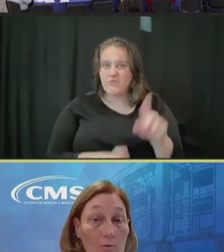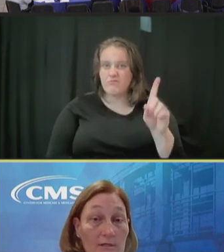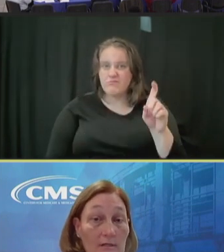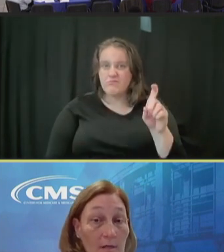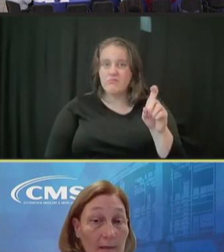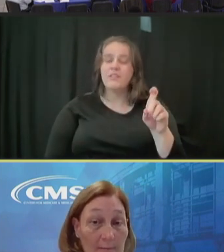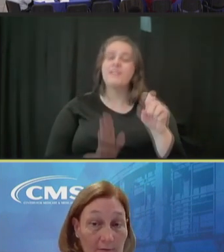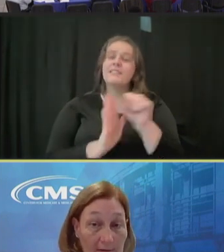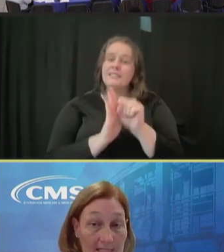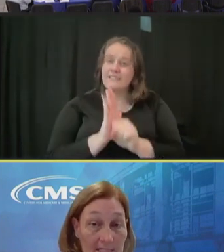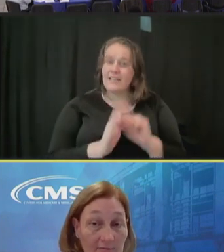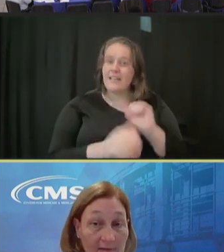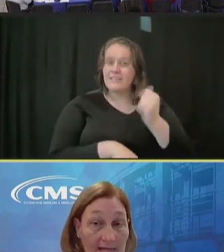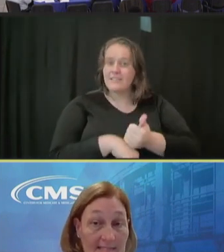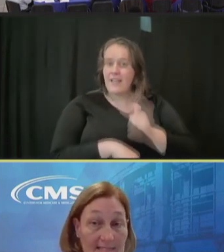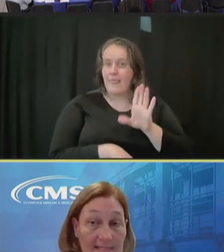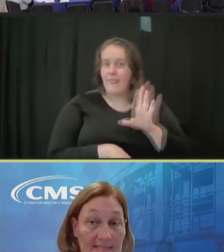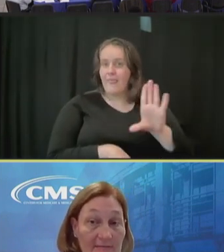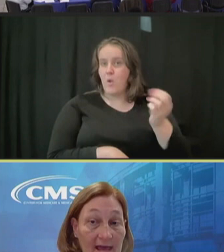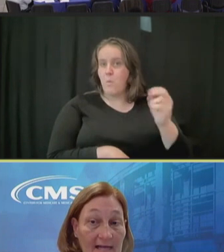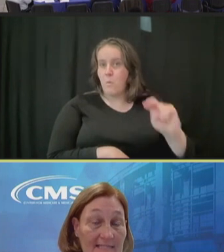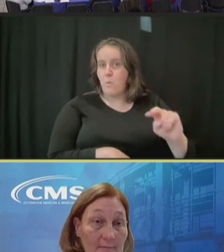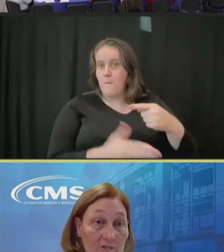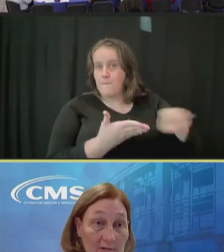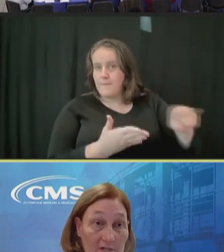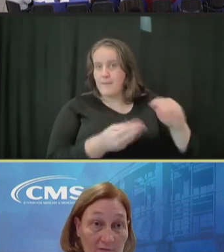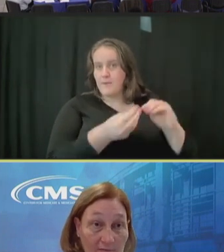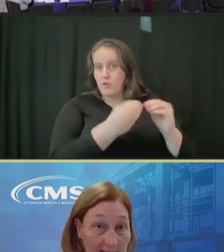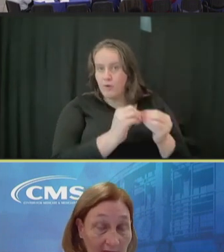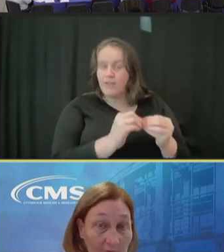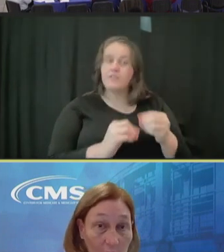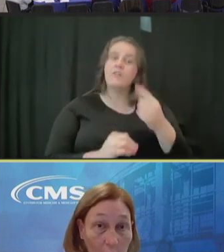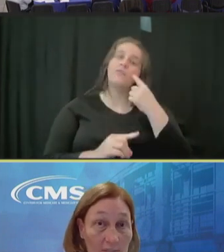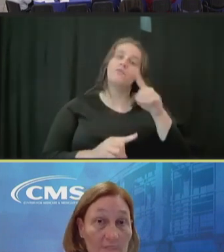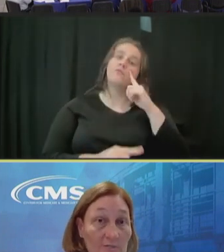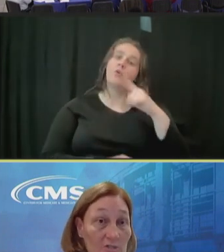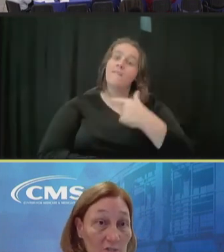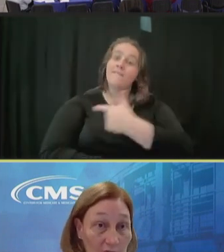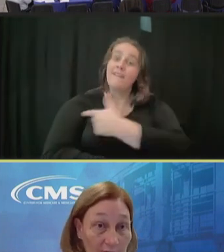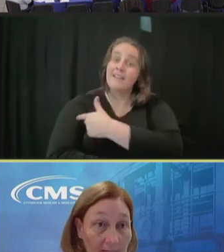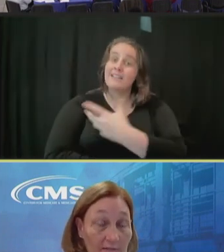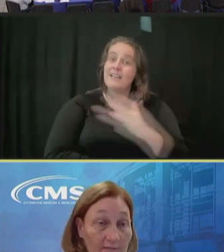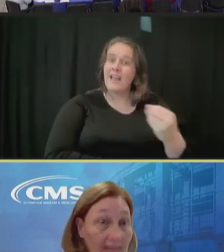own payment rates for vaccines and vaccine administration. Of course, for children,